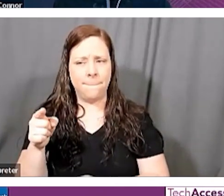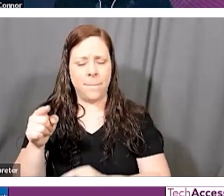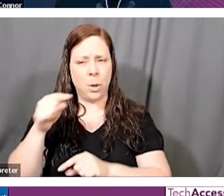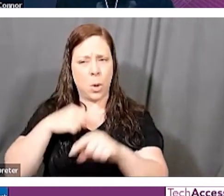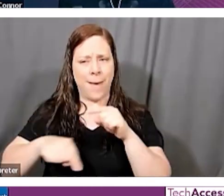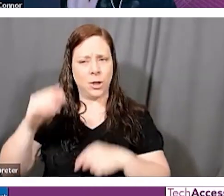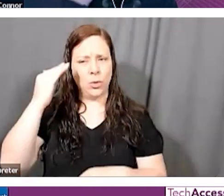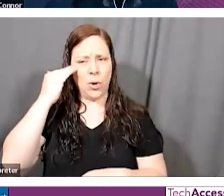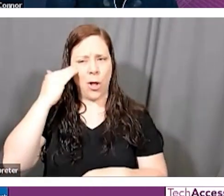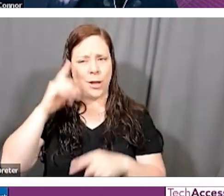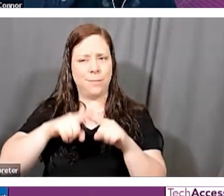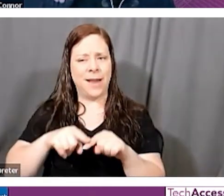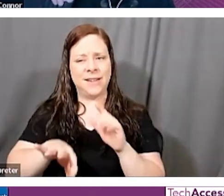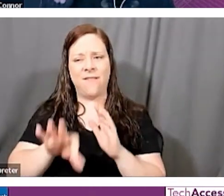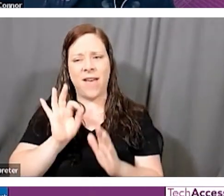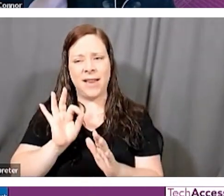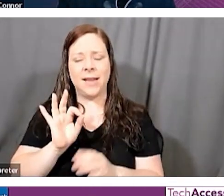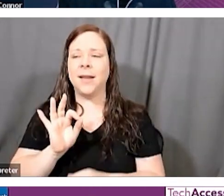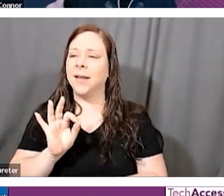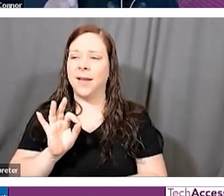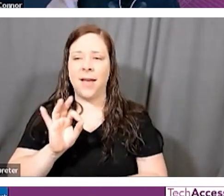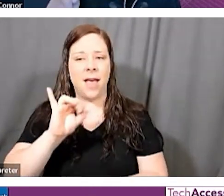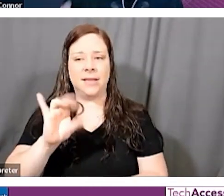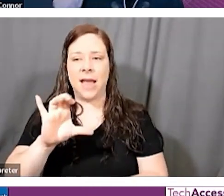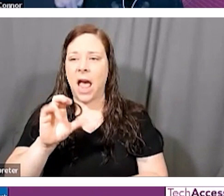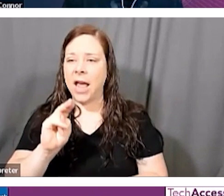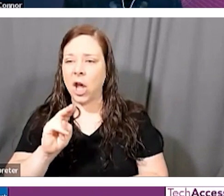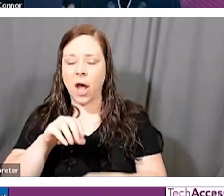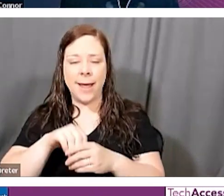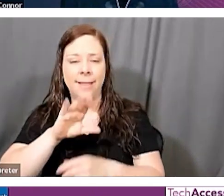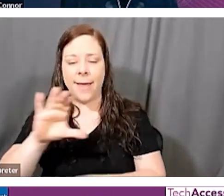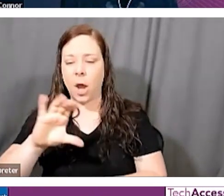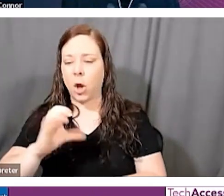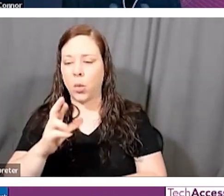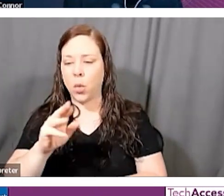No, no, it's the icon in their Chrome bar that they can click on to quickly search.